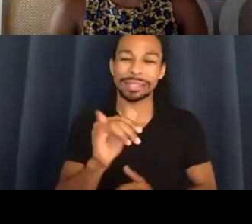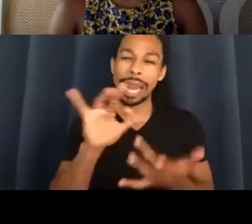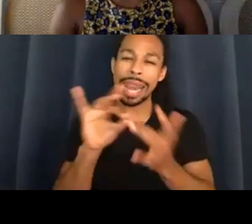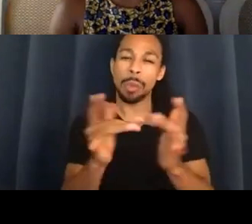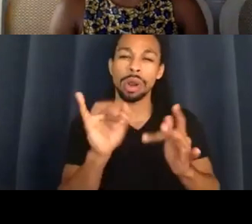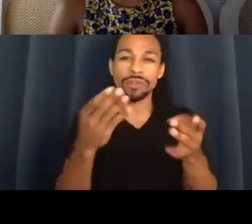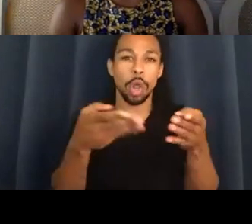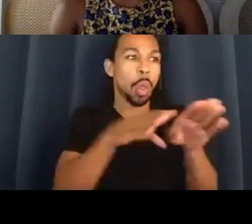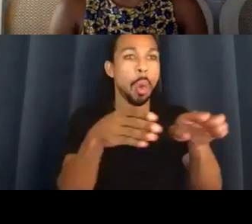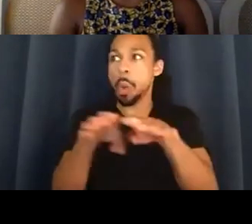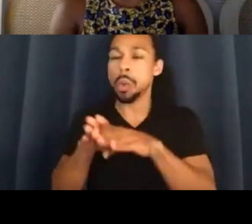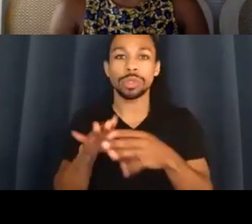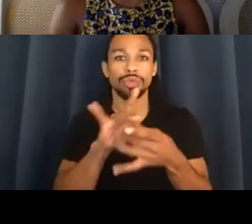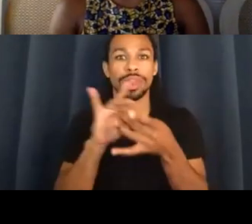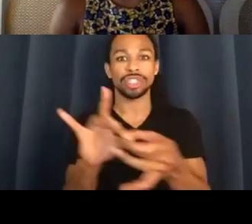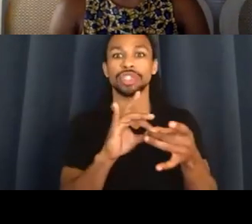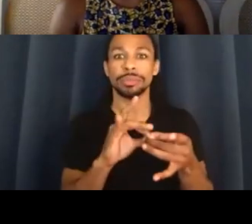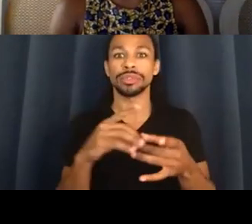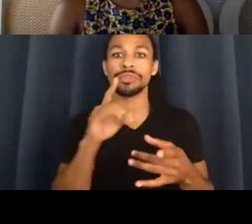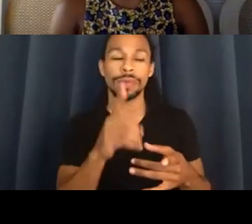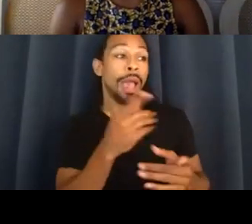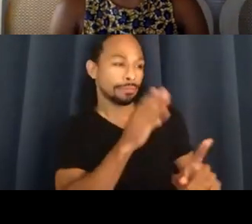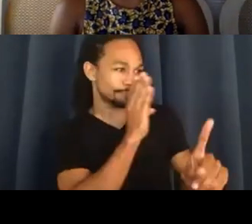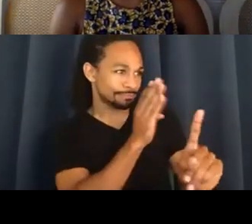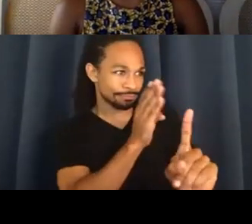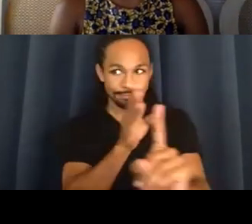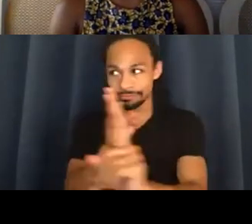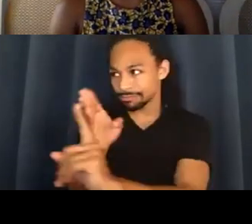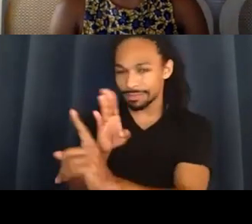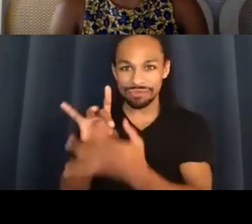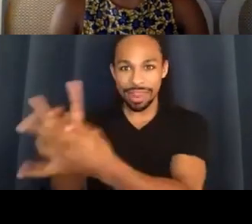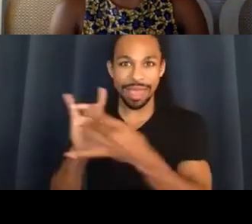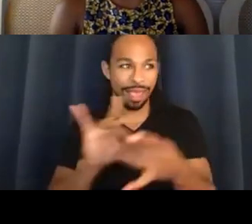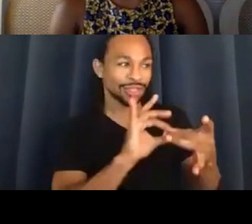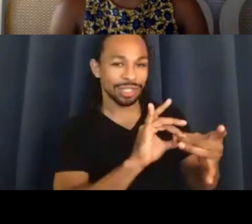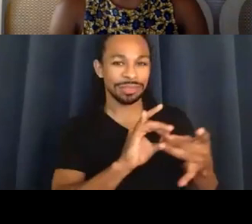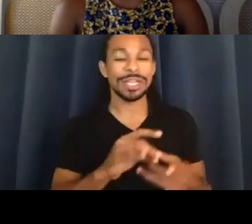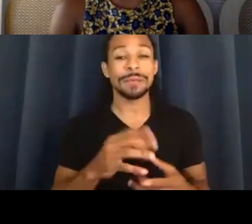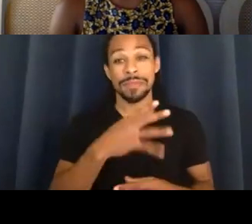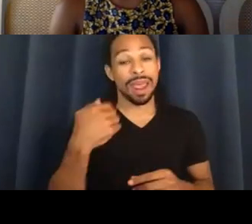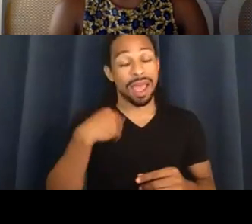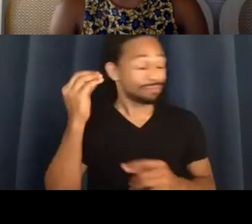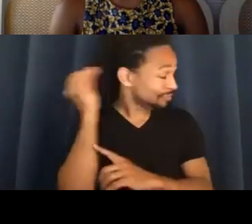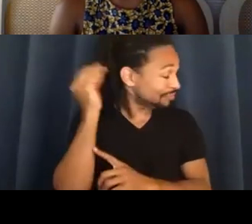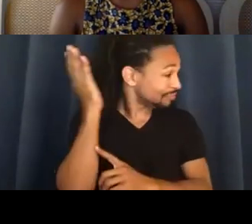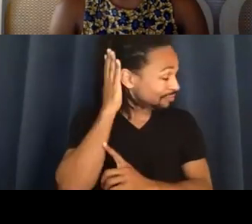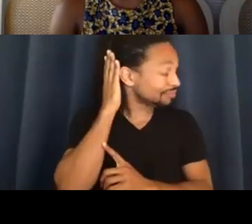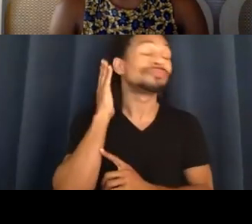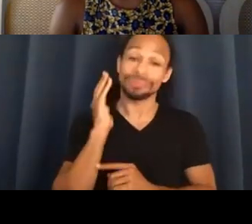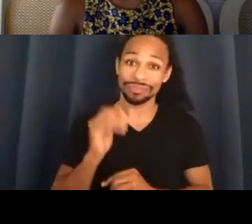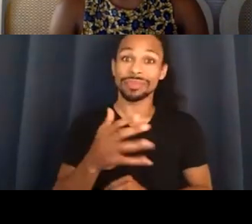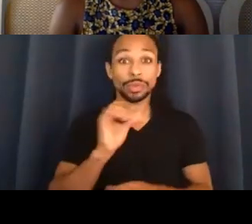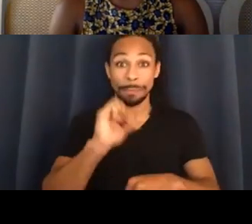that down. My tag line for that, yes, based on the under valued,